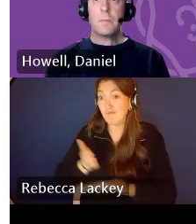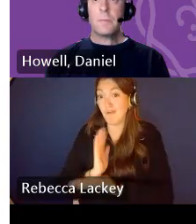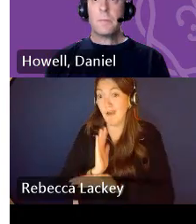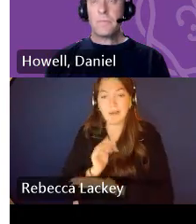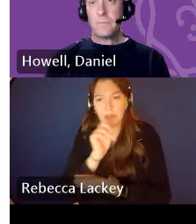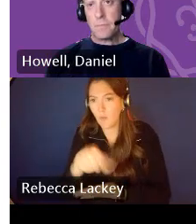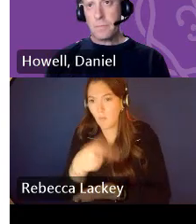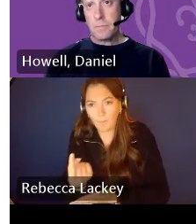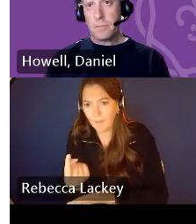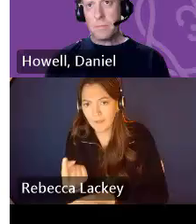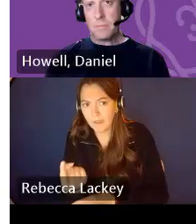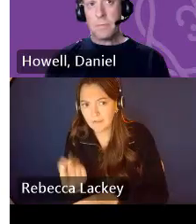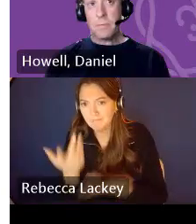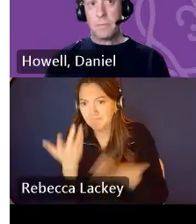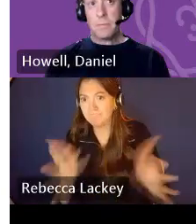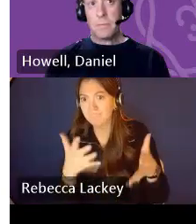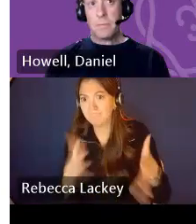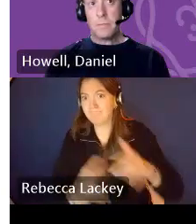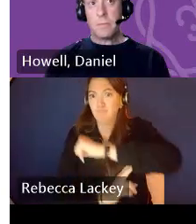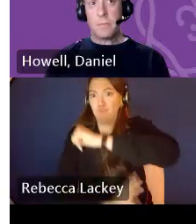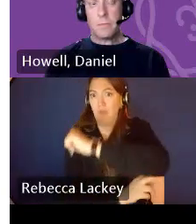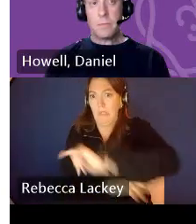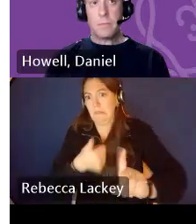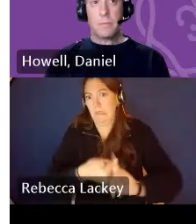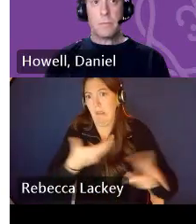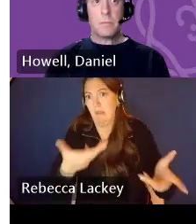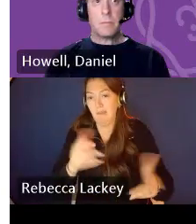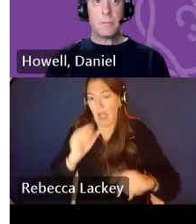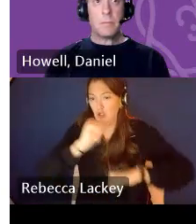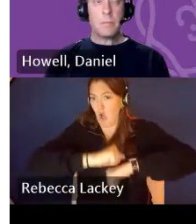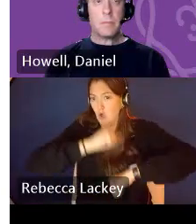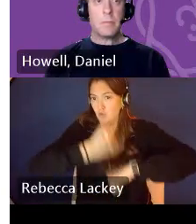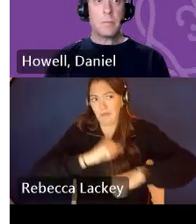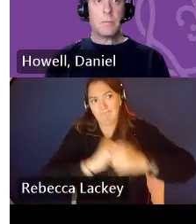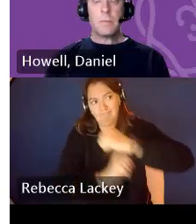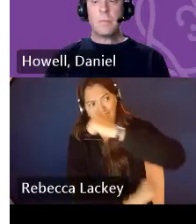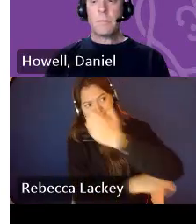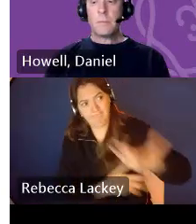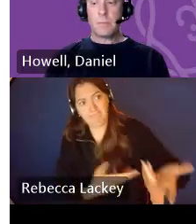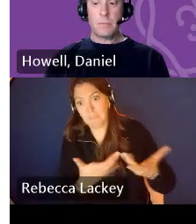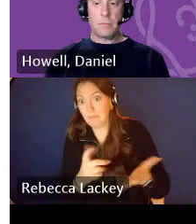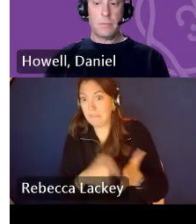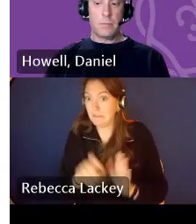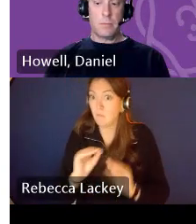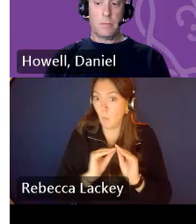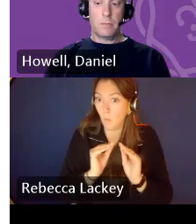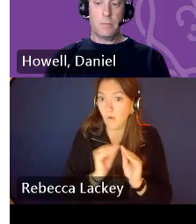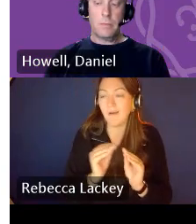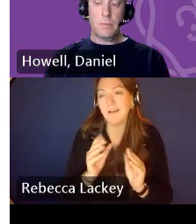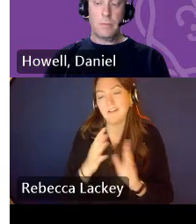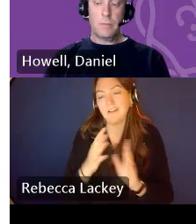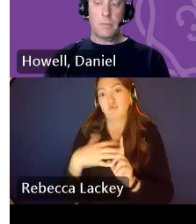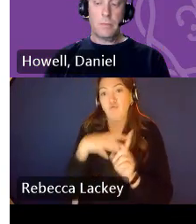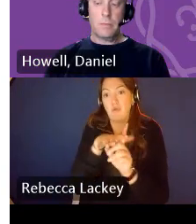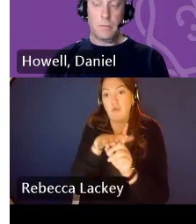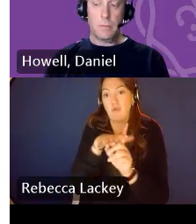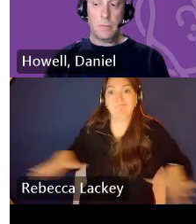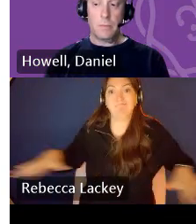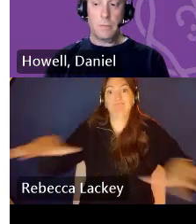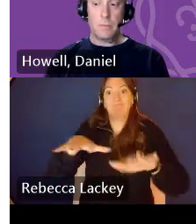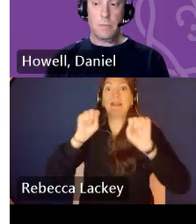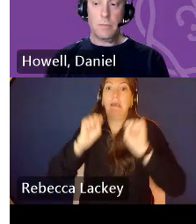the the bridge itself, the concrete structure. And uh so the surrounding areas can get involved